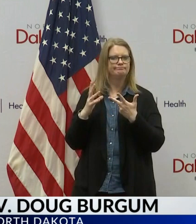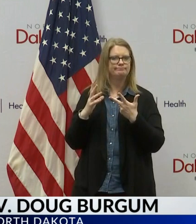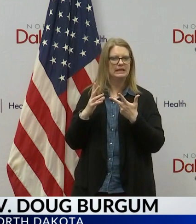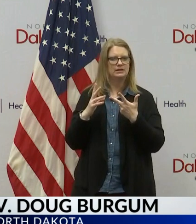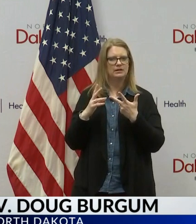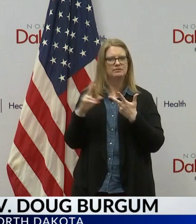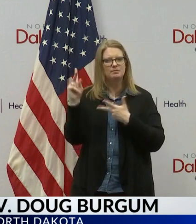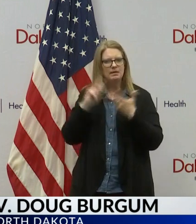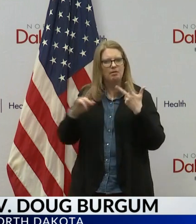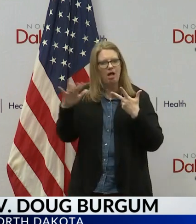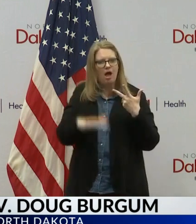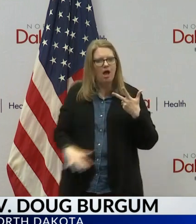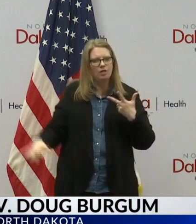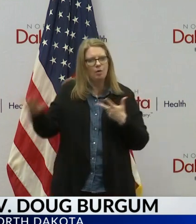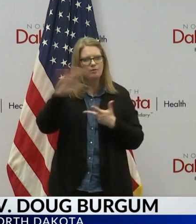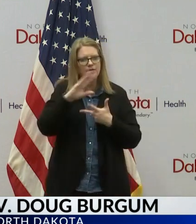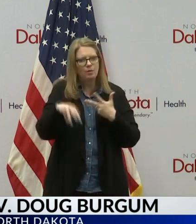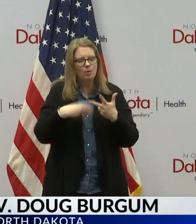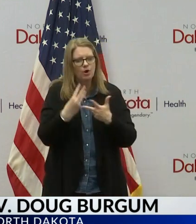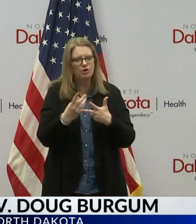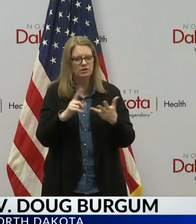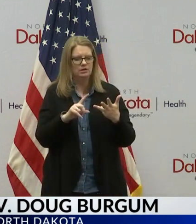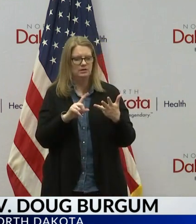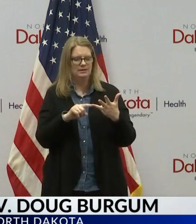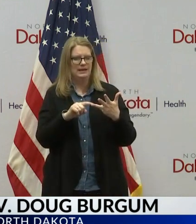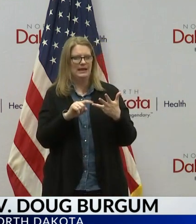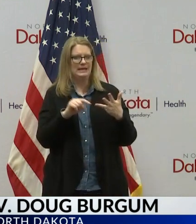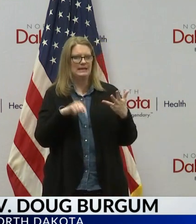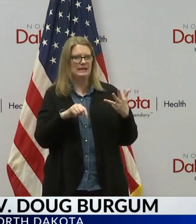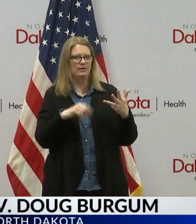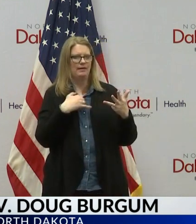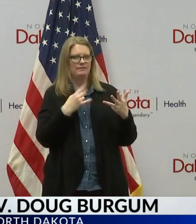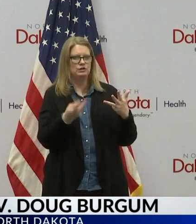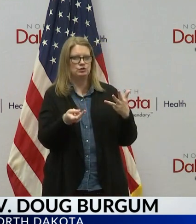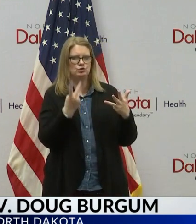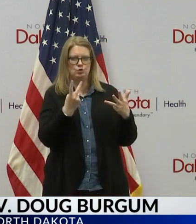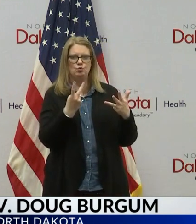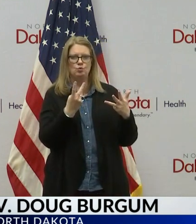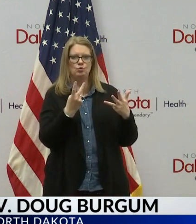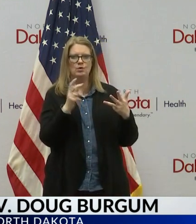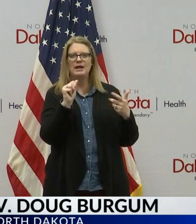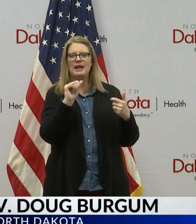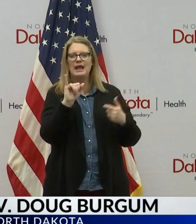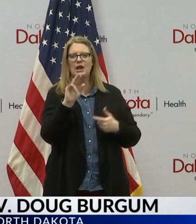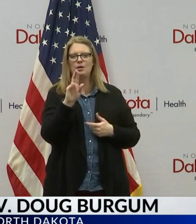WE HAVE GOT UNIVERSITIES THAT HAVE SPAN AND TOUCH PEOPLE